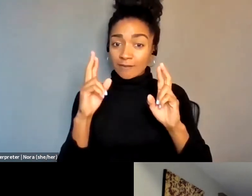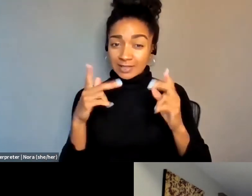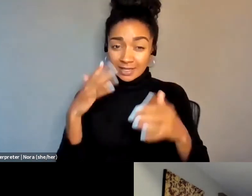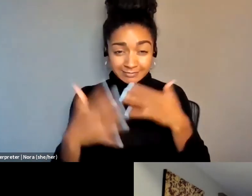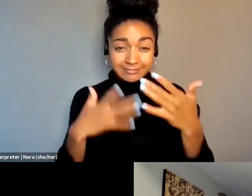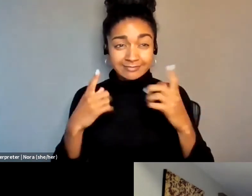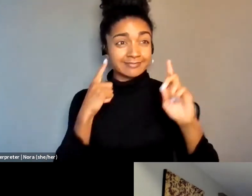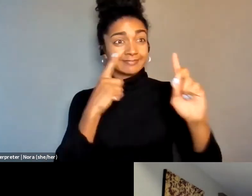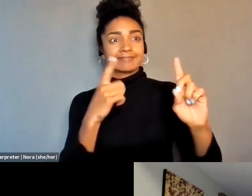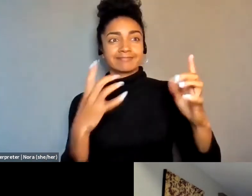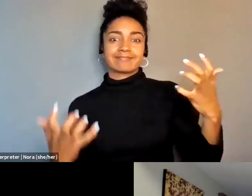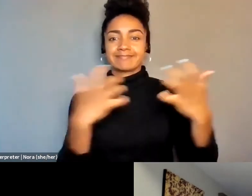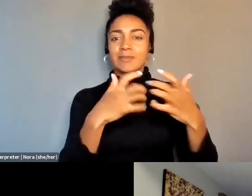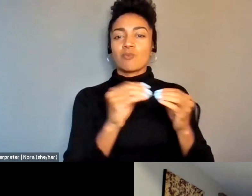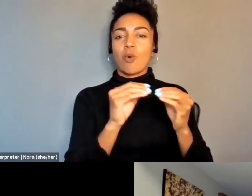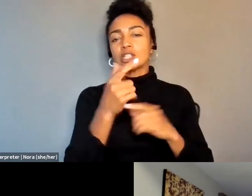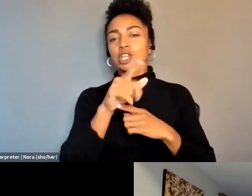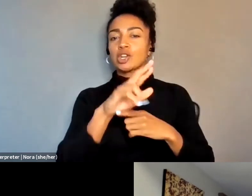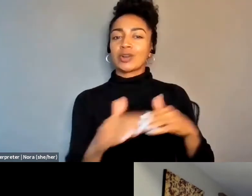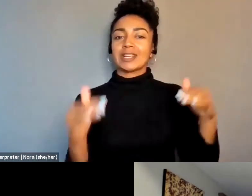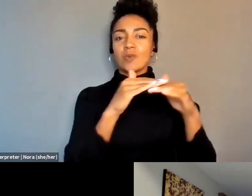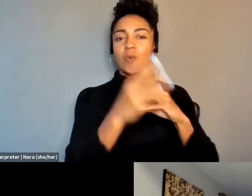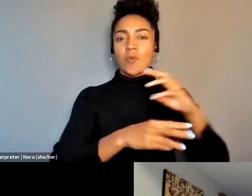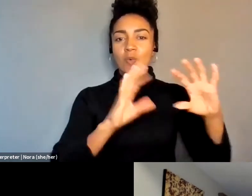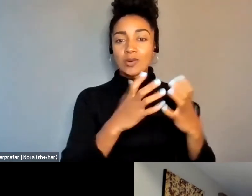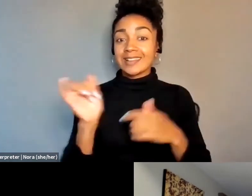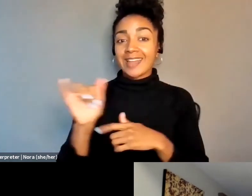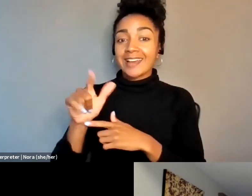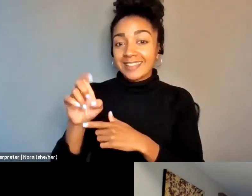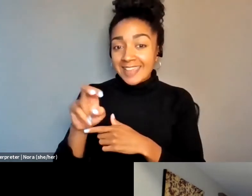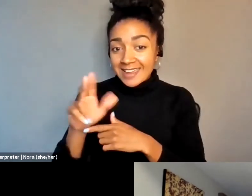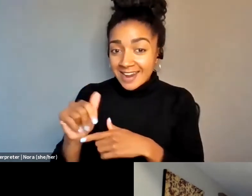LeAnna said. I loved her quote, "let's get into some good trouble together." Thanks.